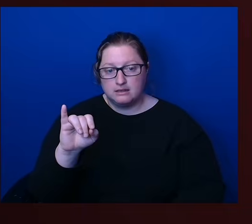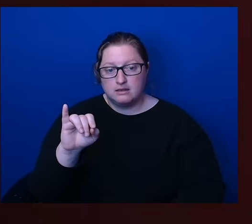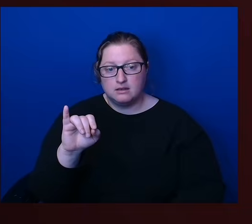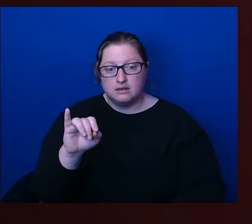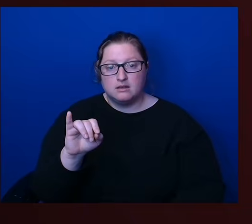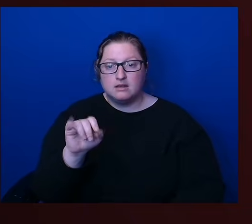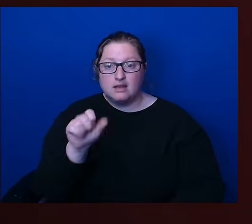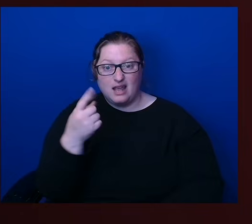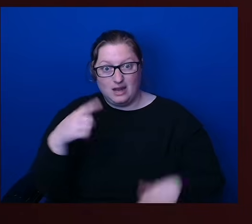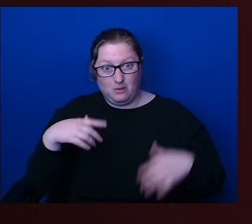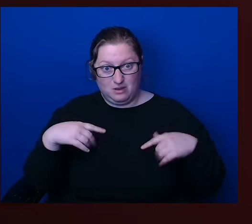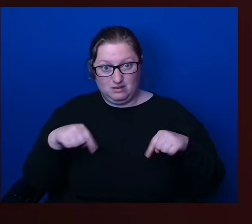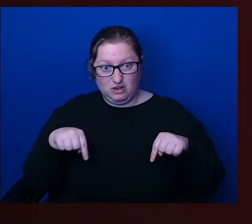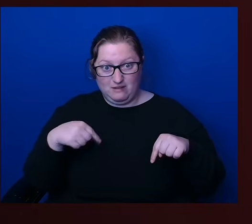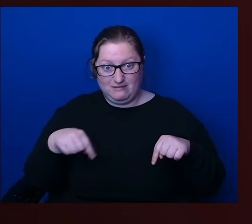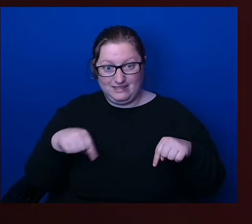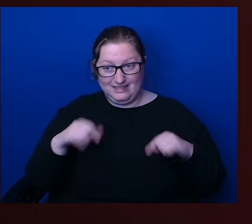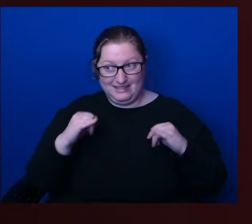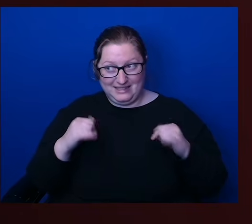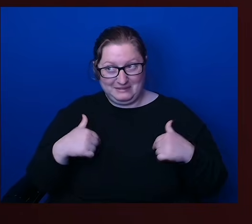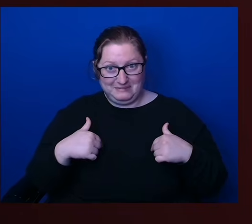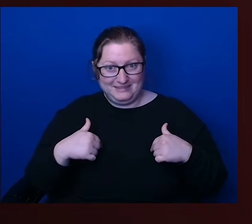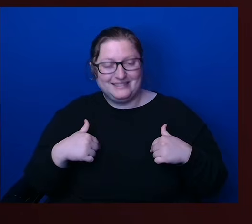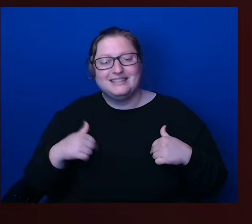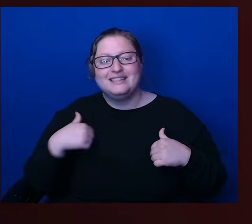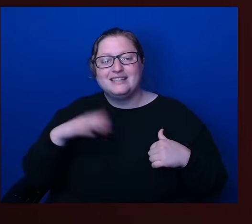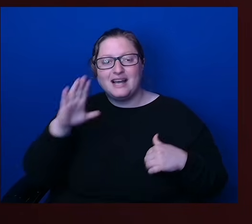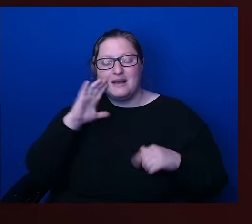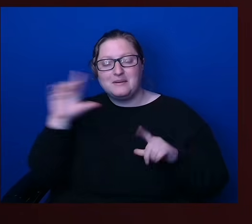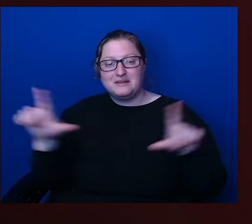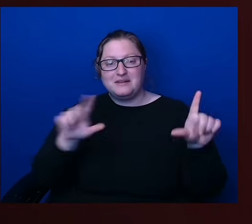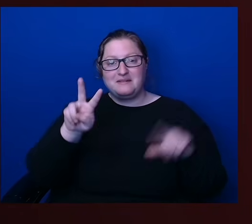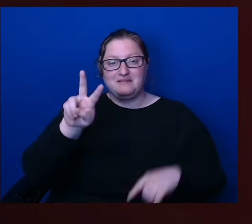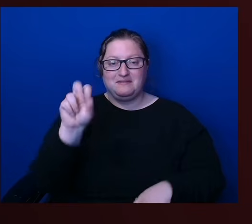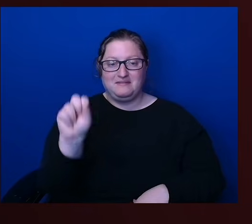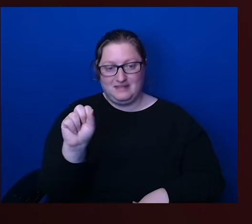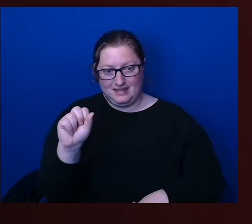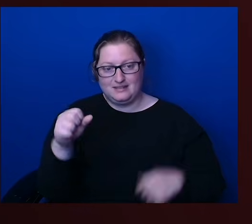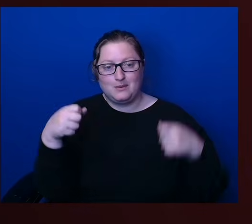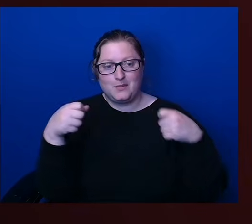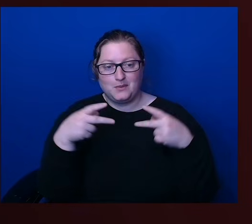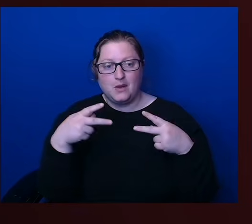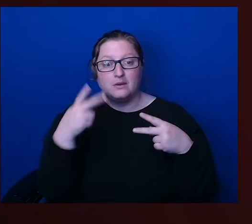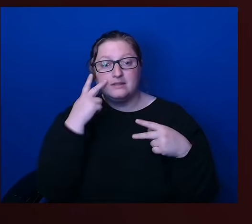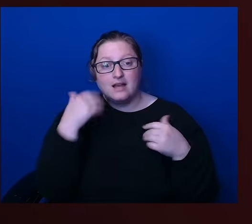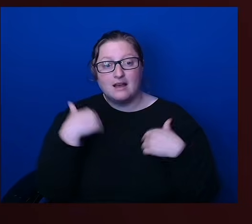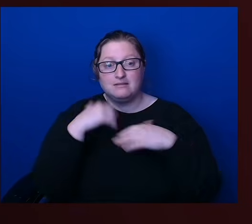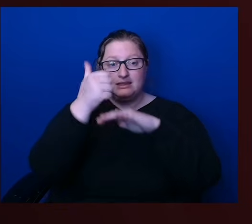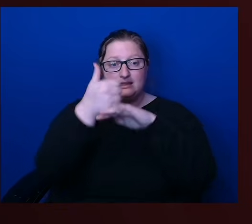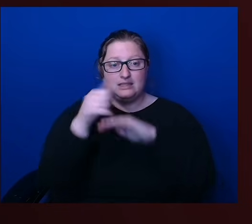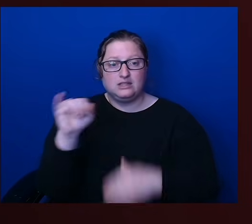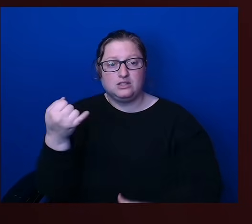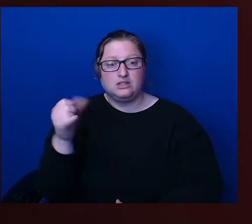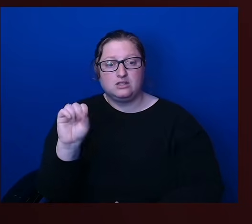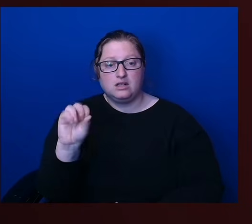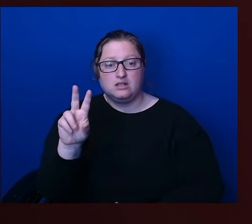Yes, getting there. I'm going to flip over here to VS code and you'll see that I've got my settings JSON file, and in my settings JSON file,